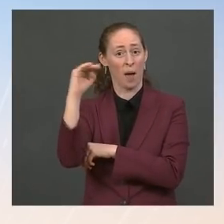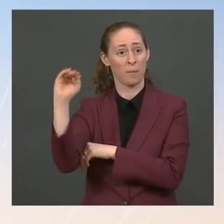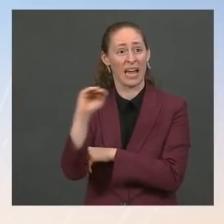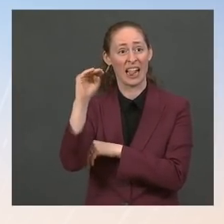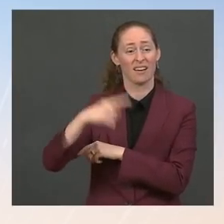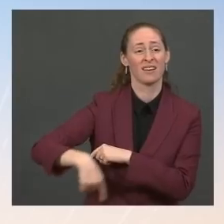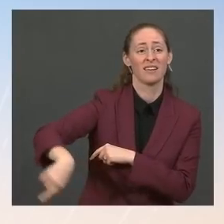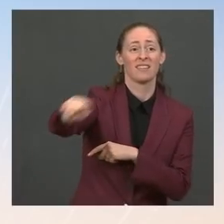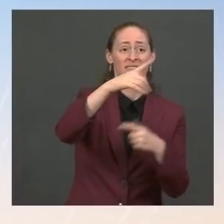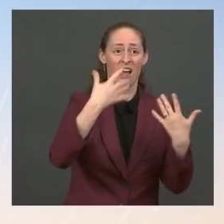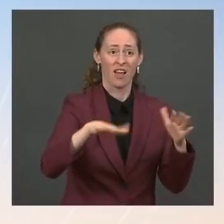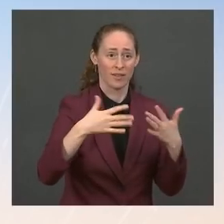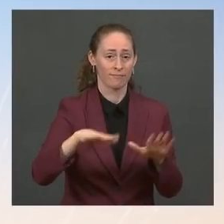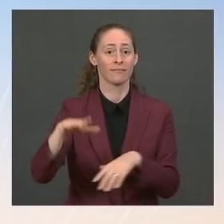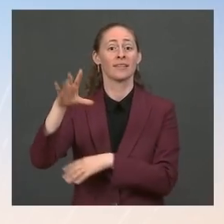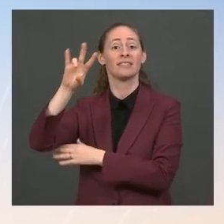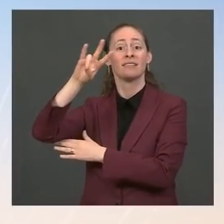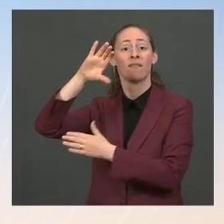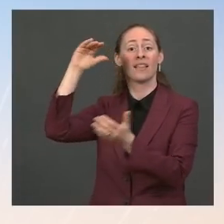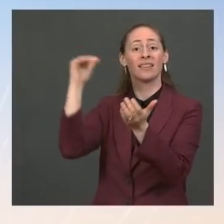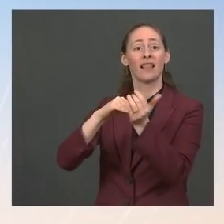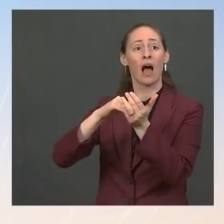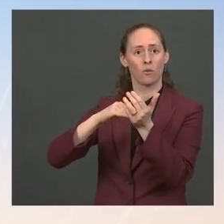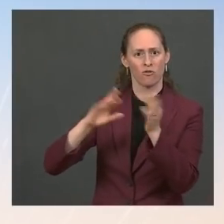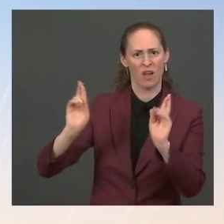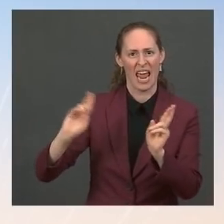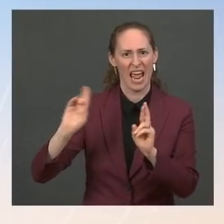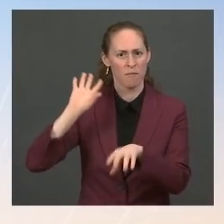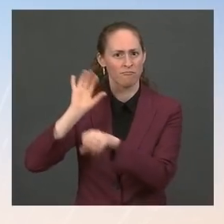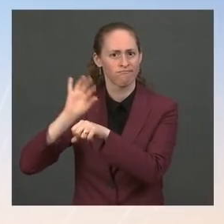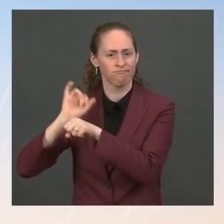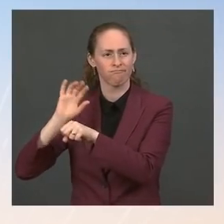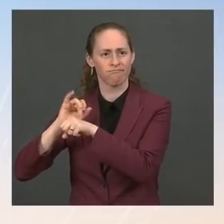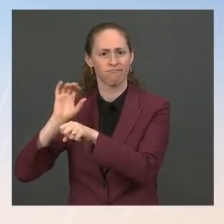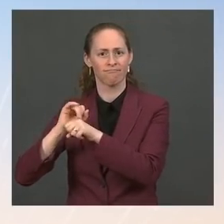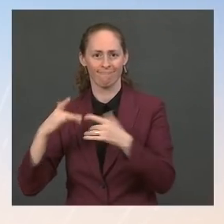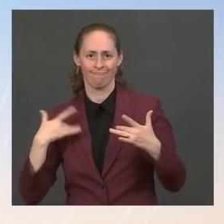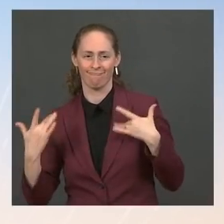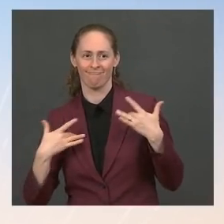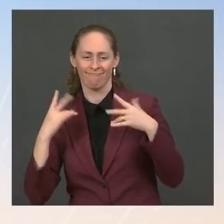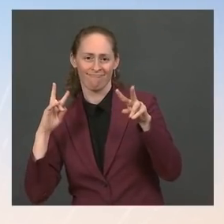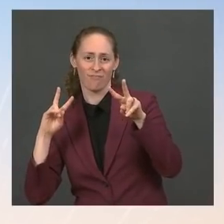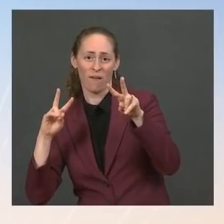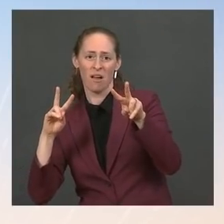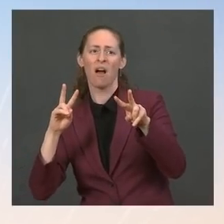but that's still a significant progress. And we anticipate many more will be getting vaccinated in the weeks to come.